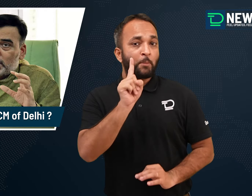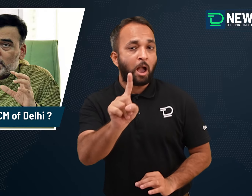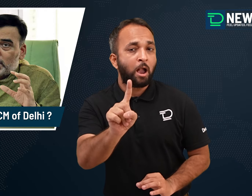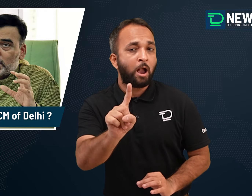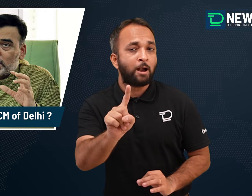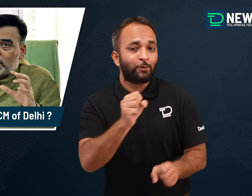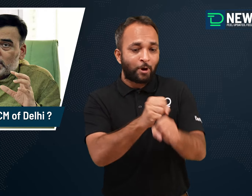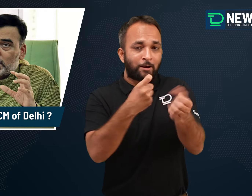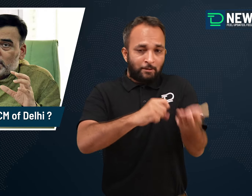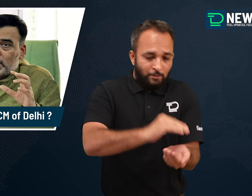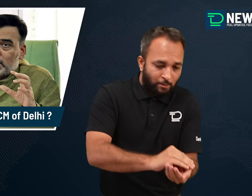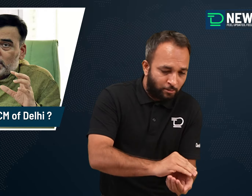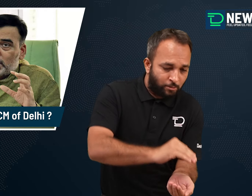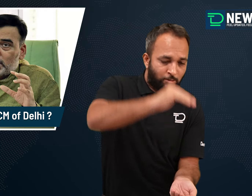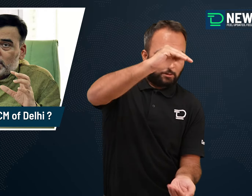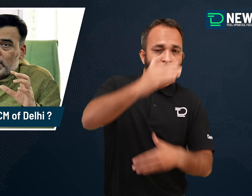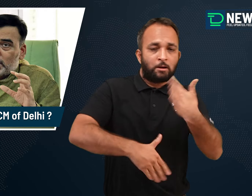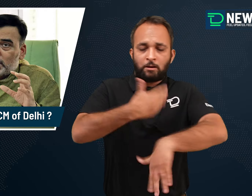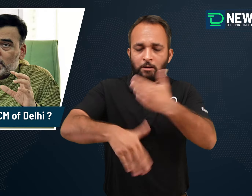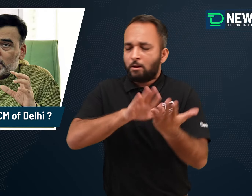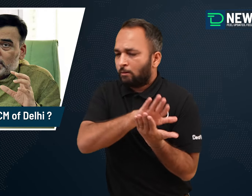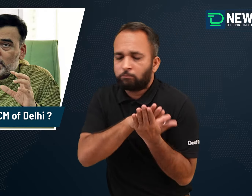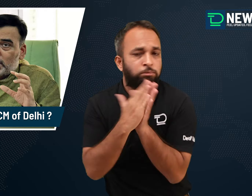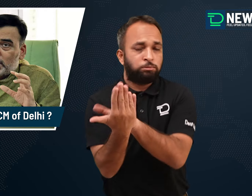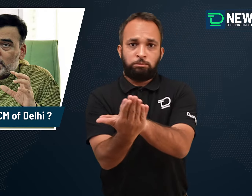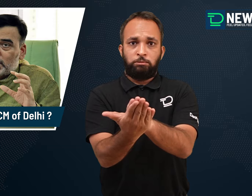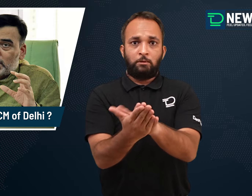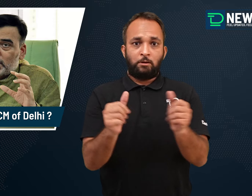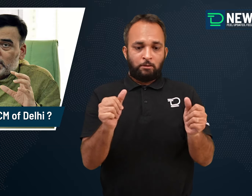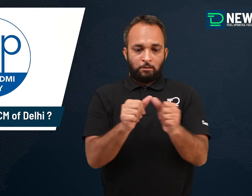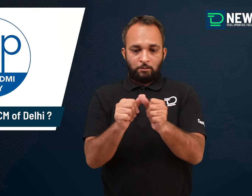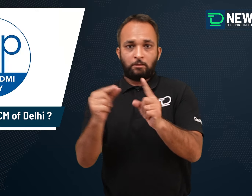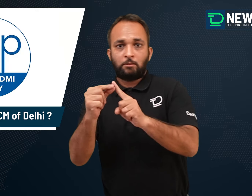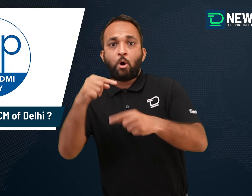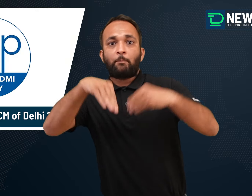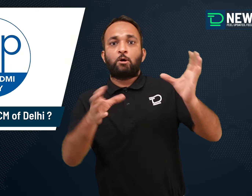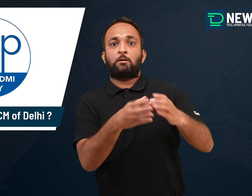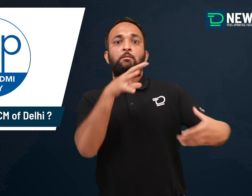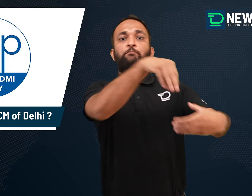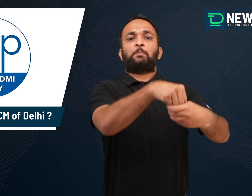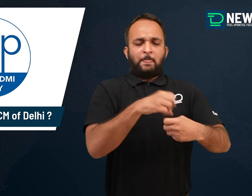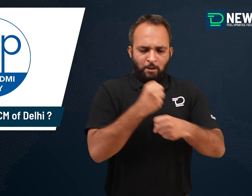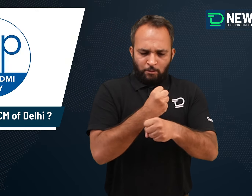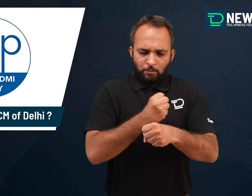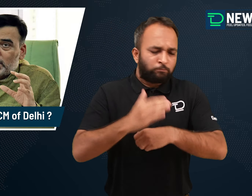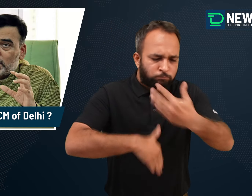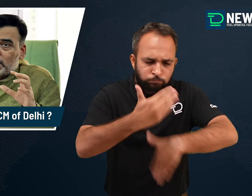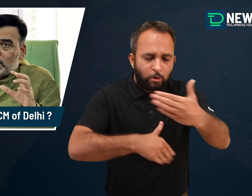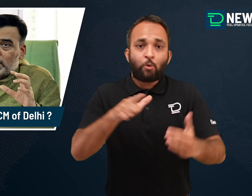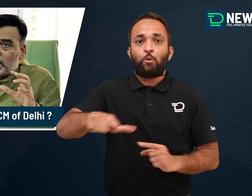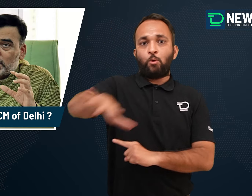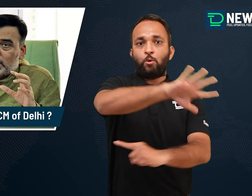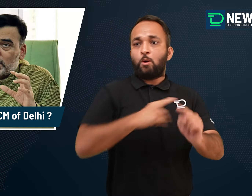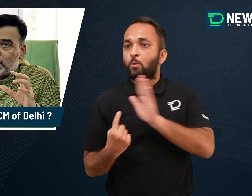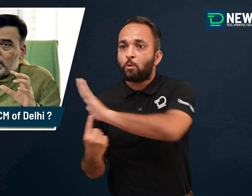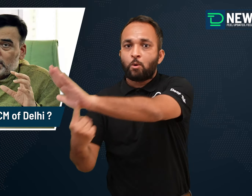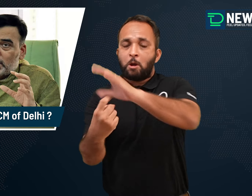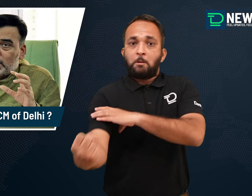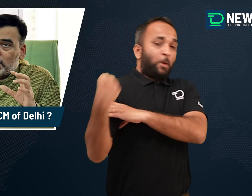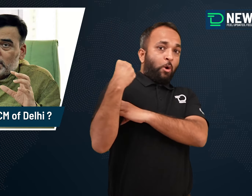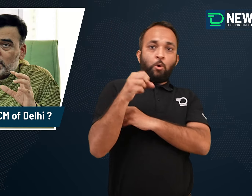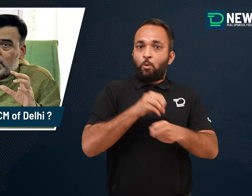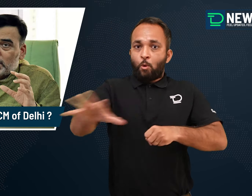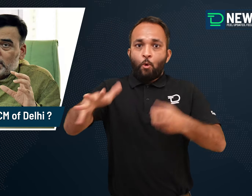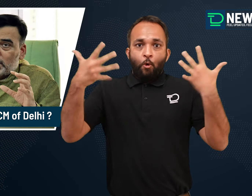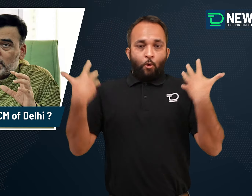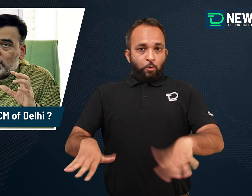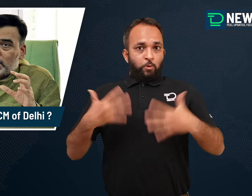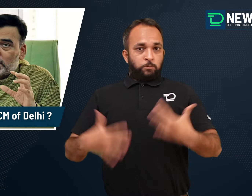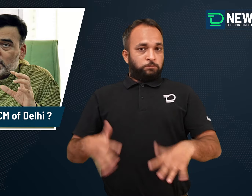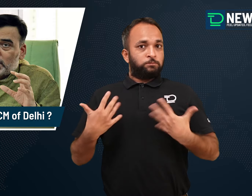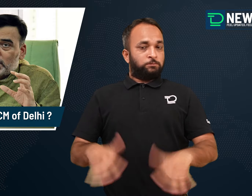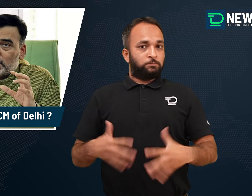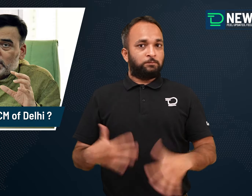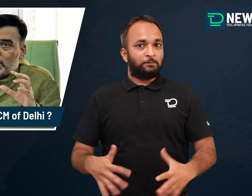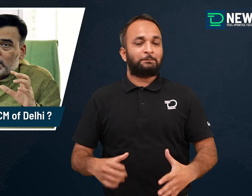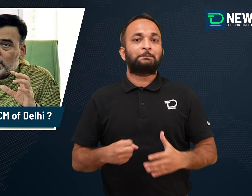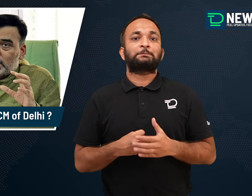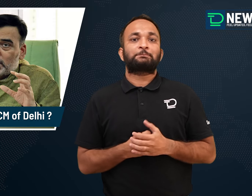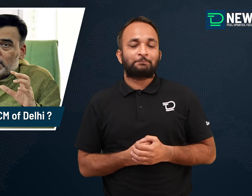But powerful among the locals and strong in the AAP.